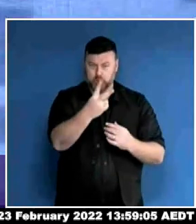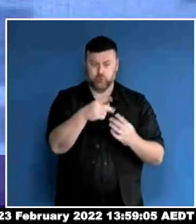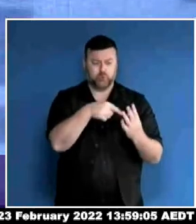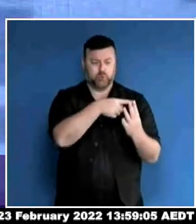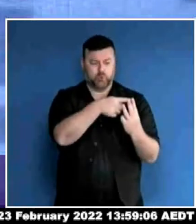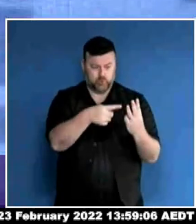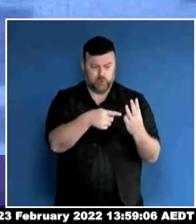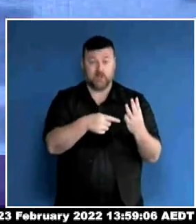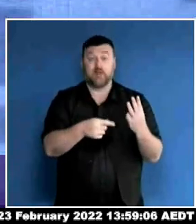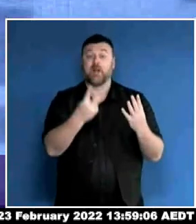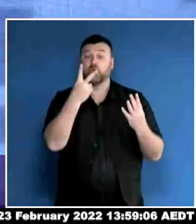there on the first day.